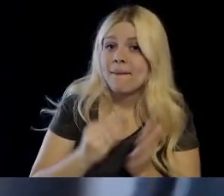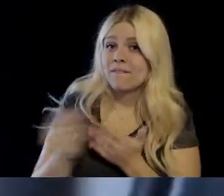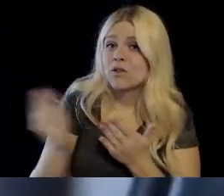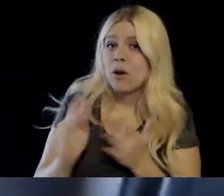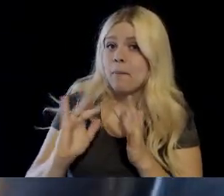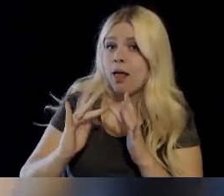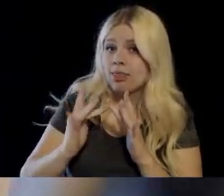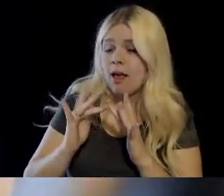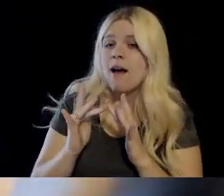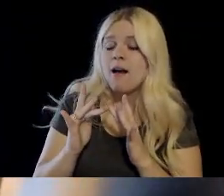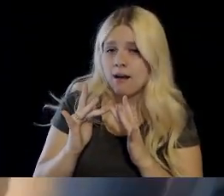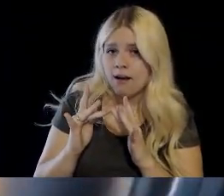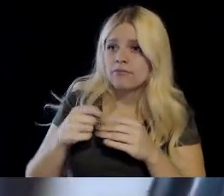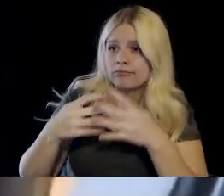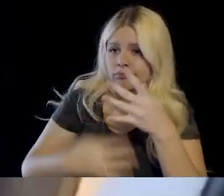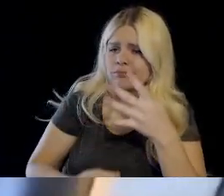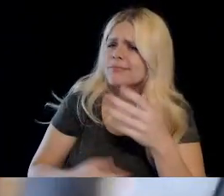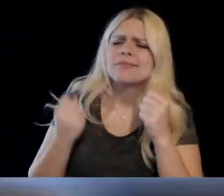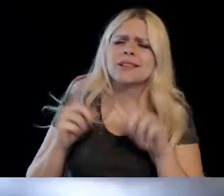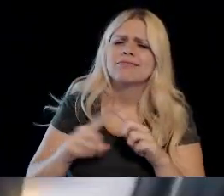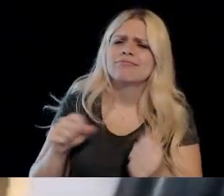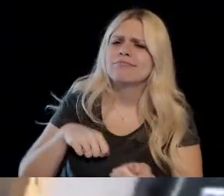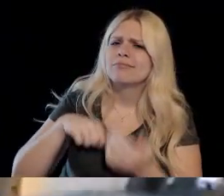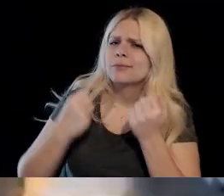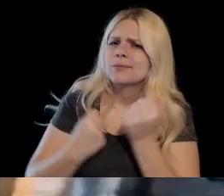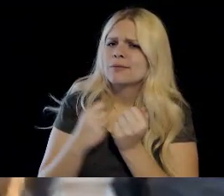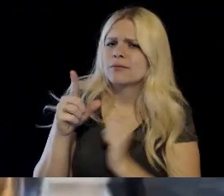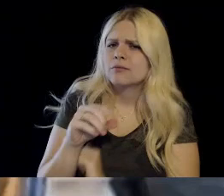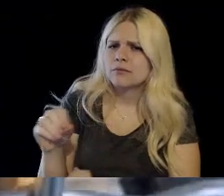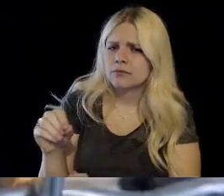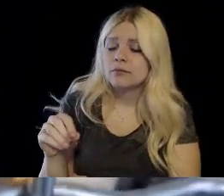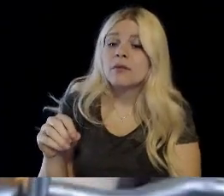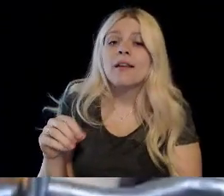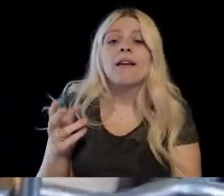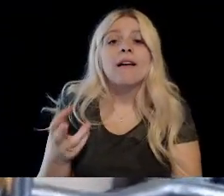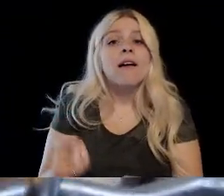a lot of ways to support your zoo. And then, of course, these field trips will live on